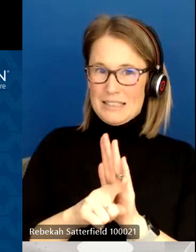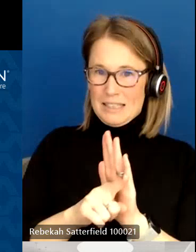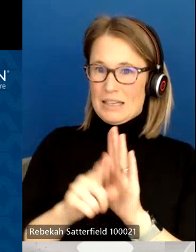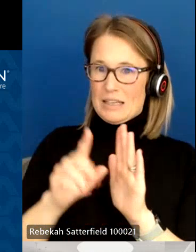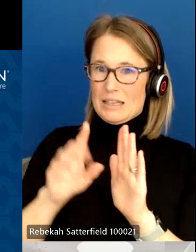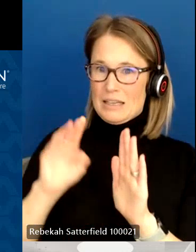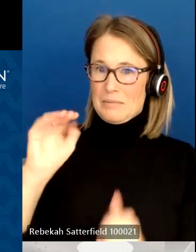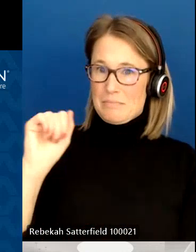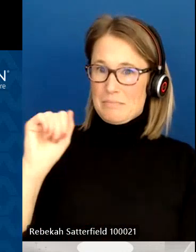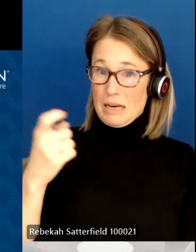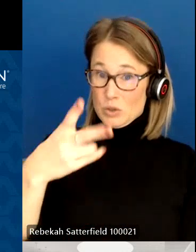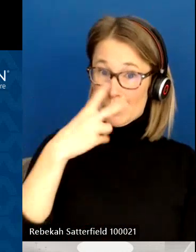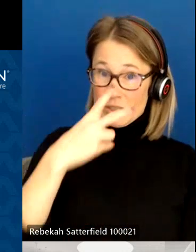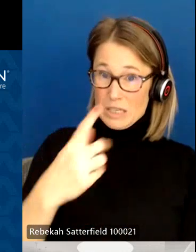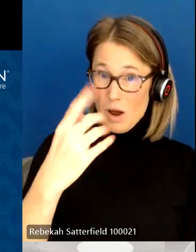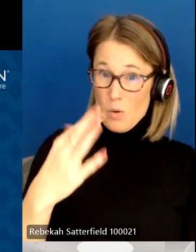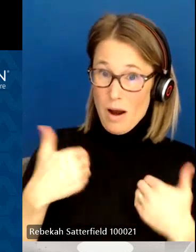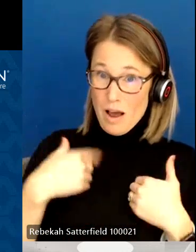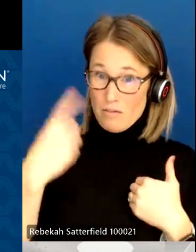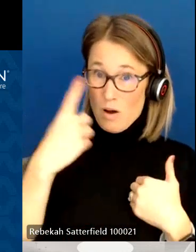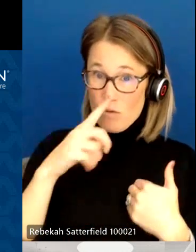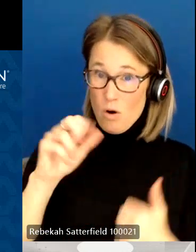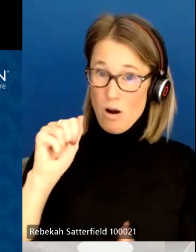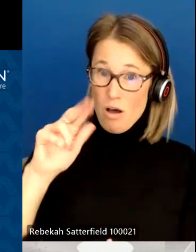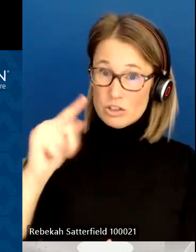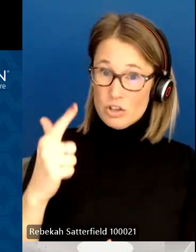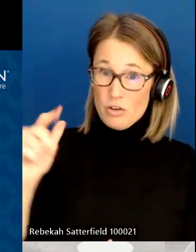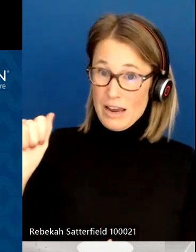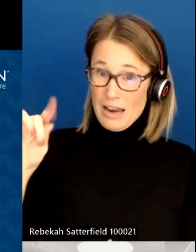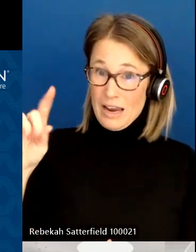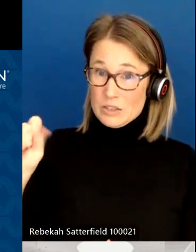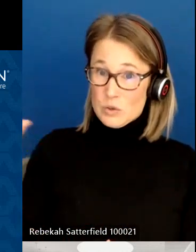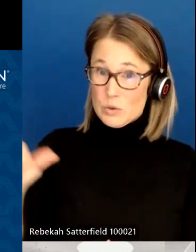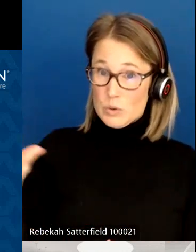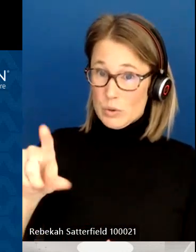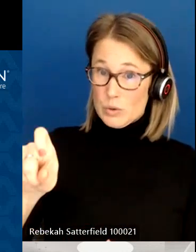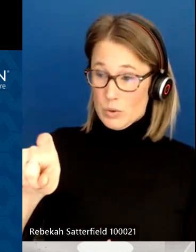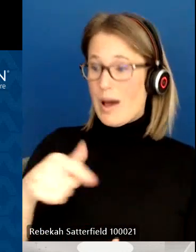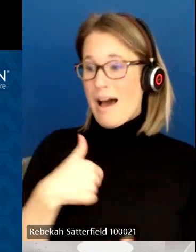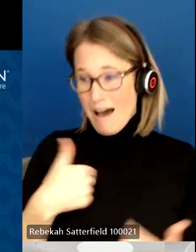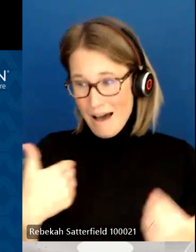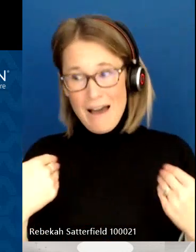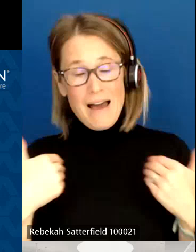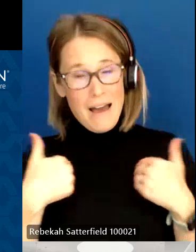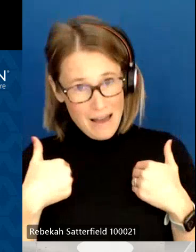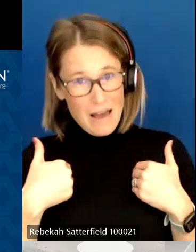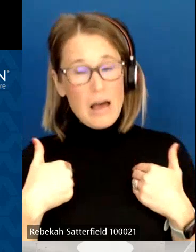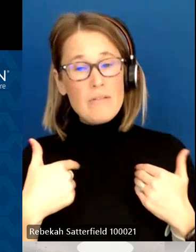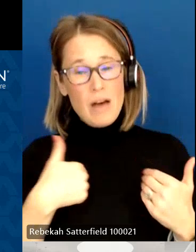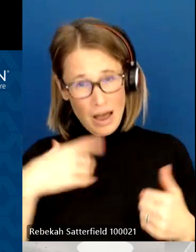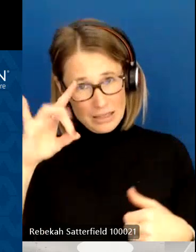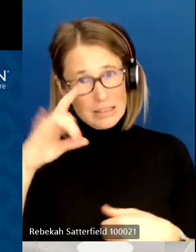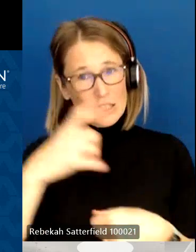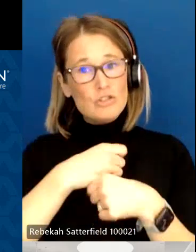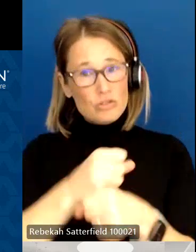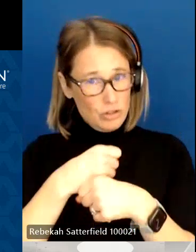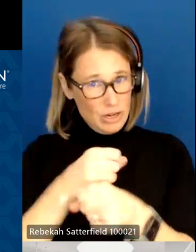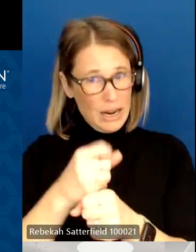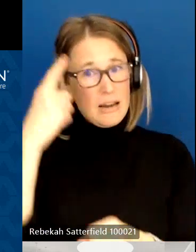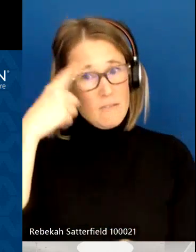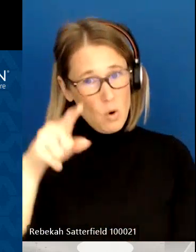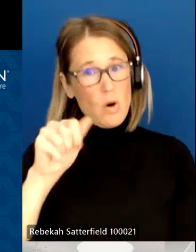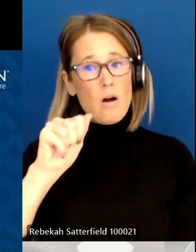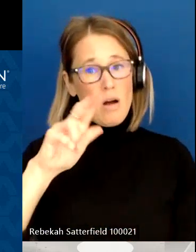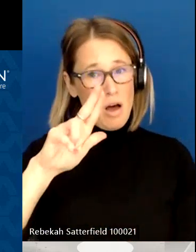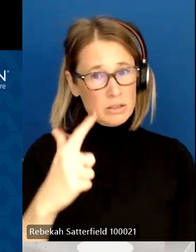or do you have one for auxiliary AIDS as well I do I I created one for auxilary AIDS um it's